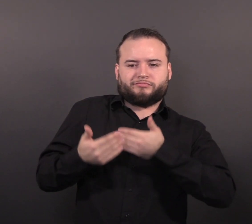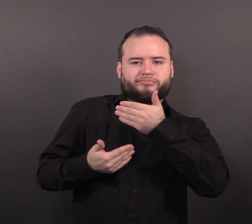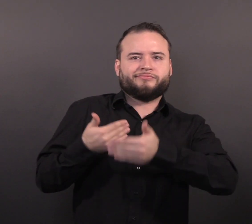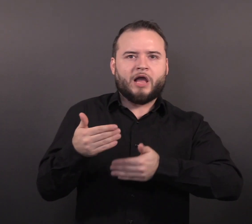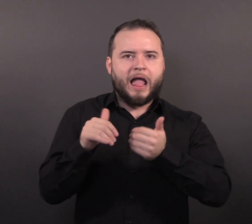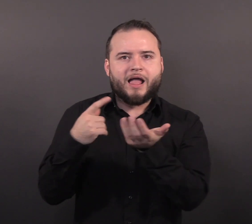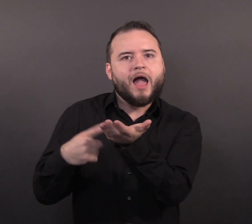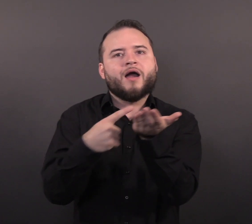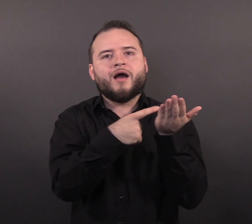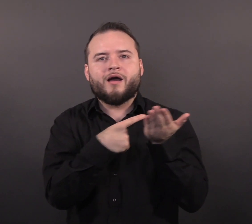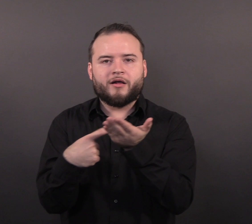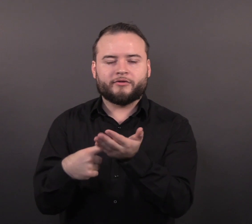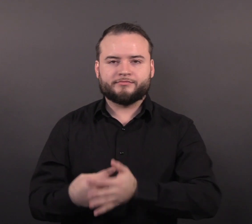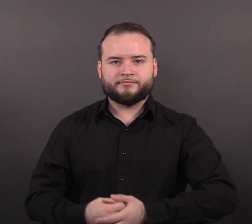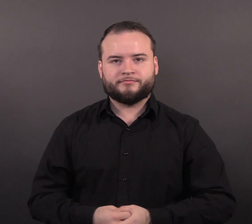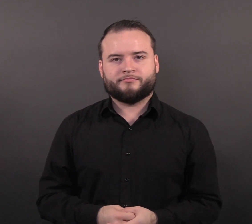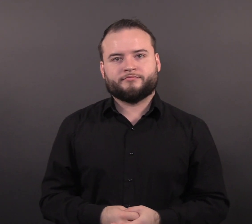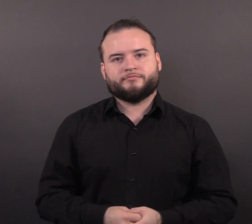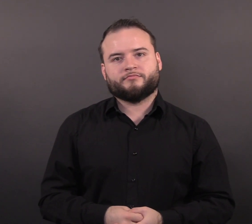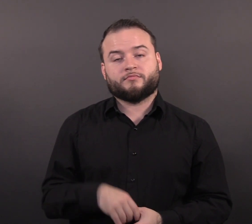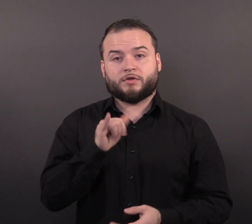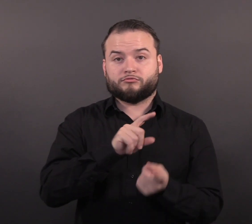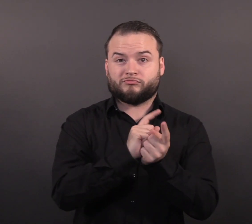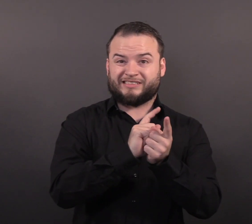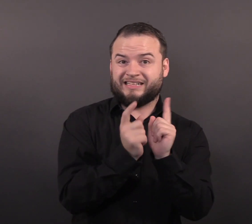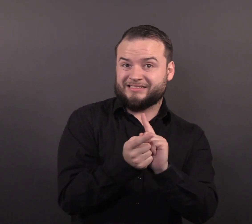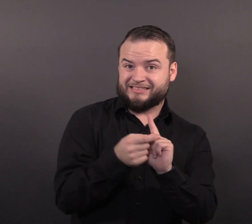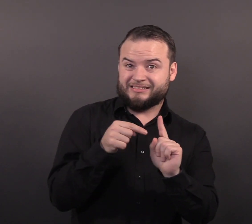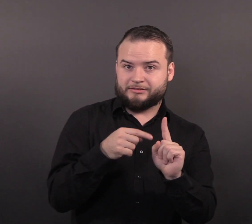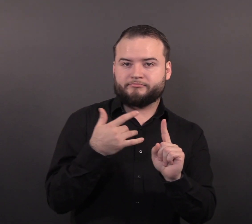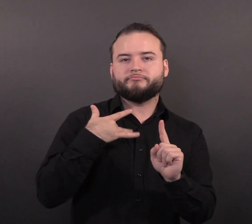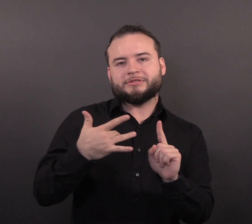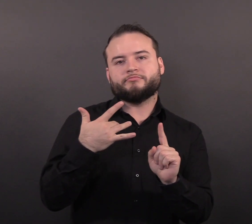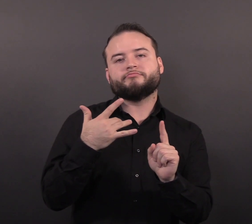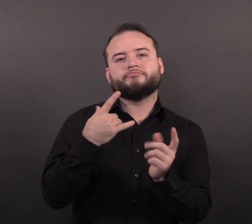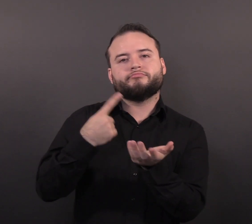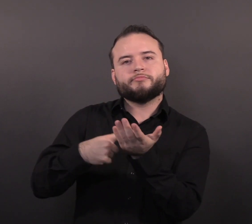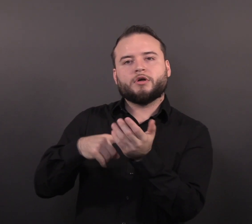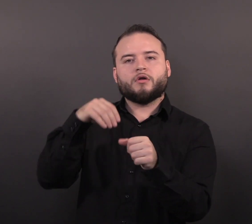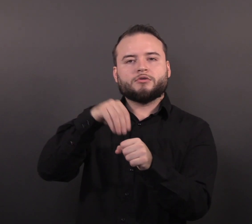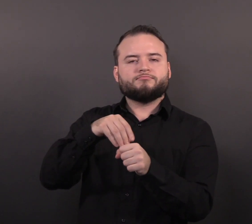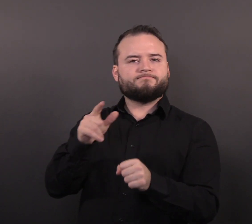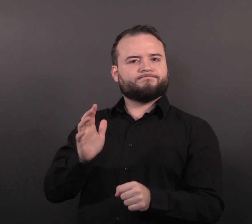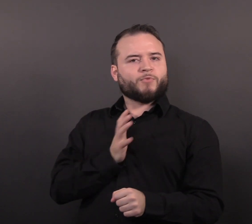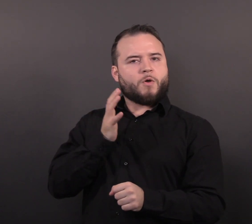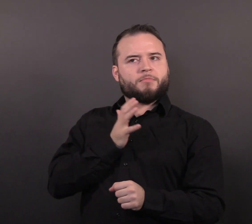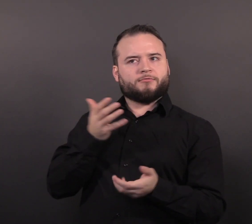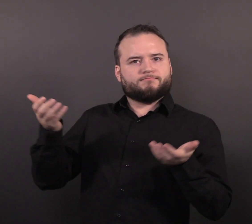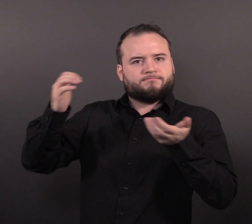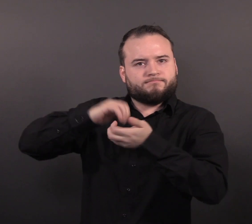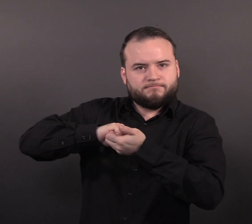in formal collaboration with relevant government authorities and the related scientific societies.